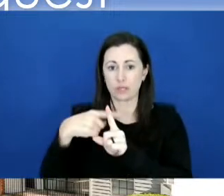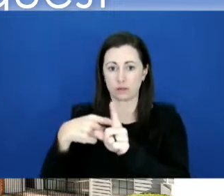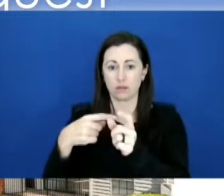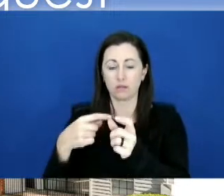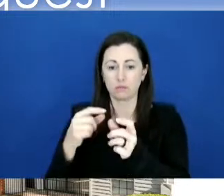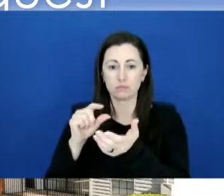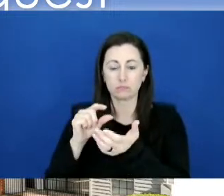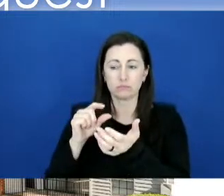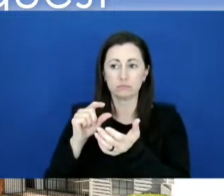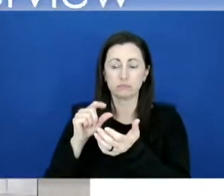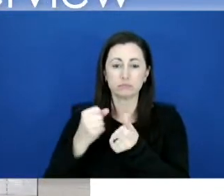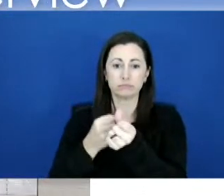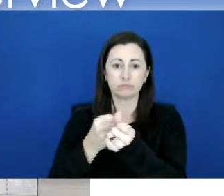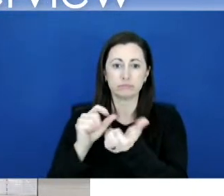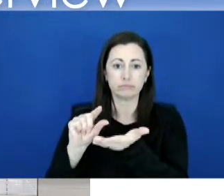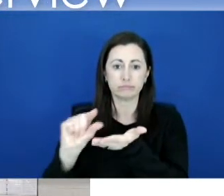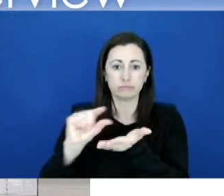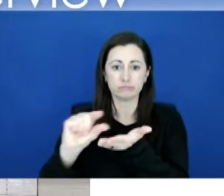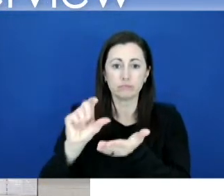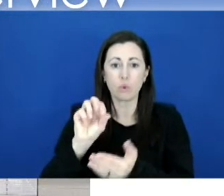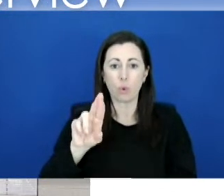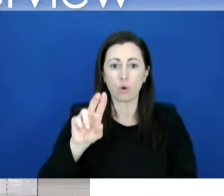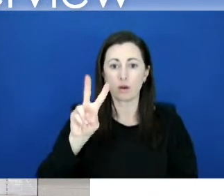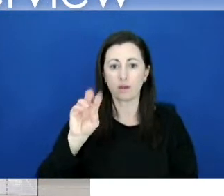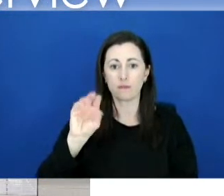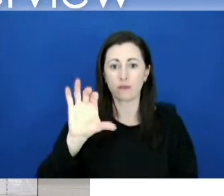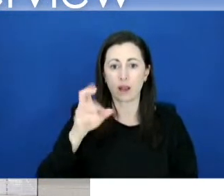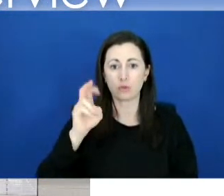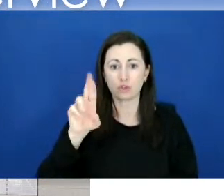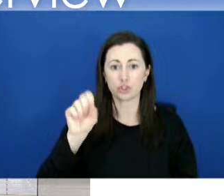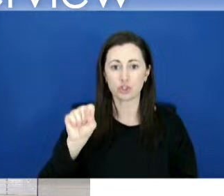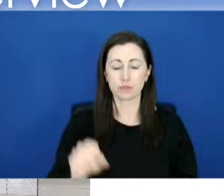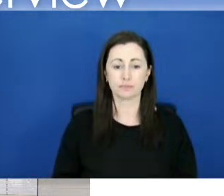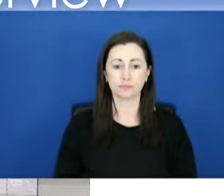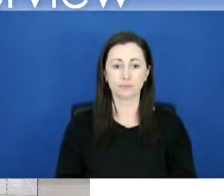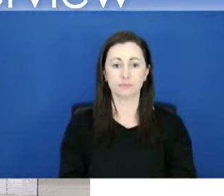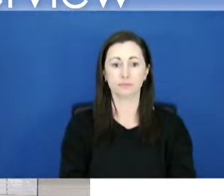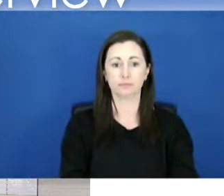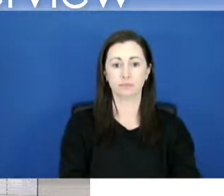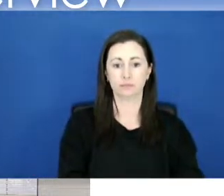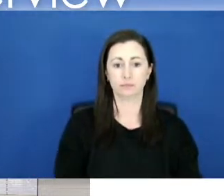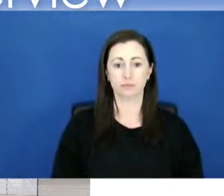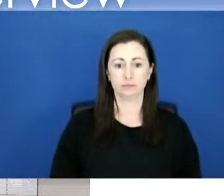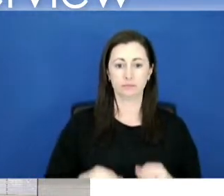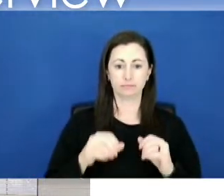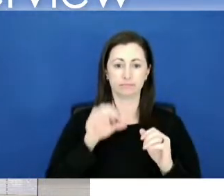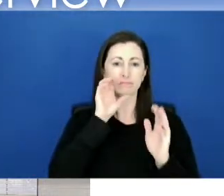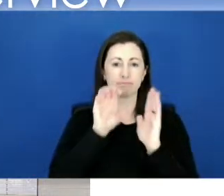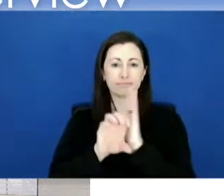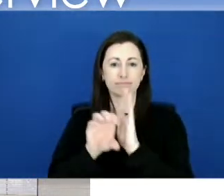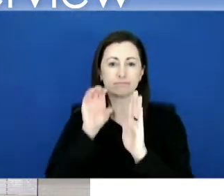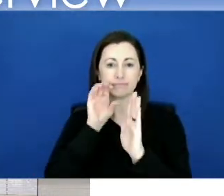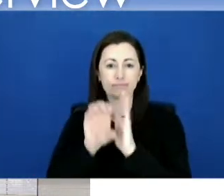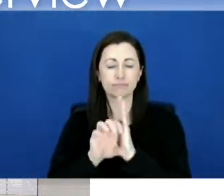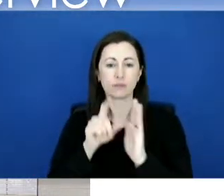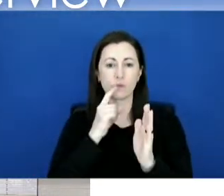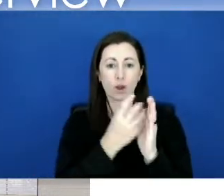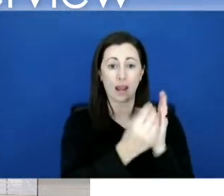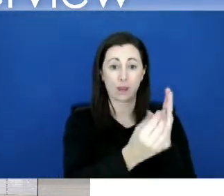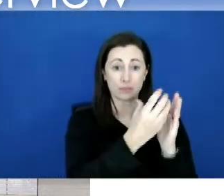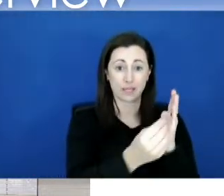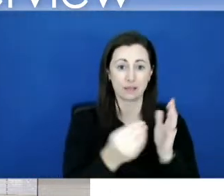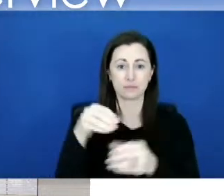WITHOUT EXISTING RENTAL